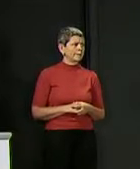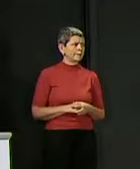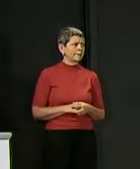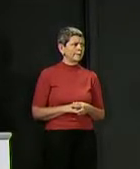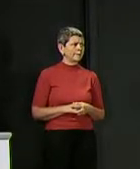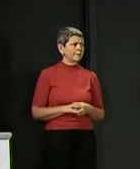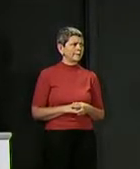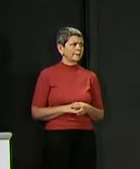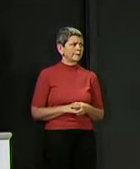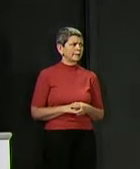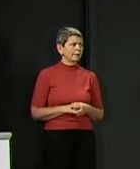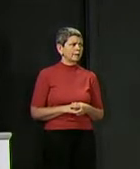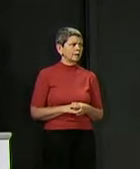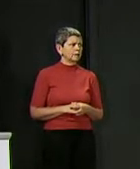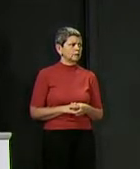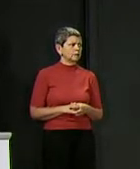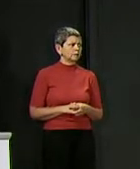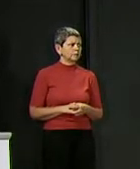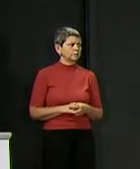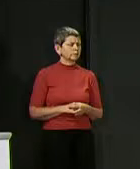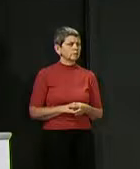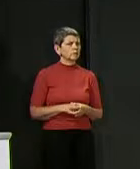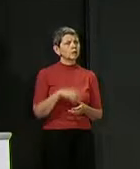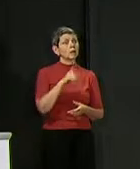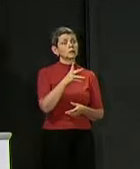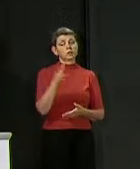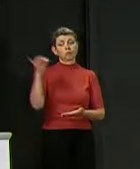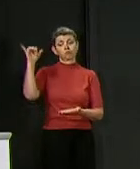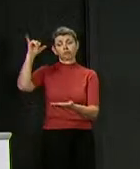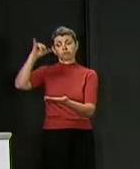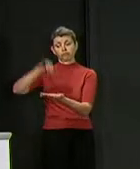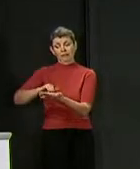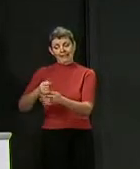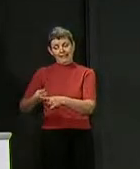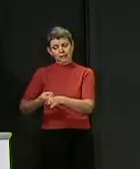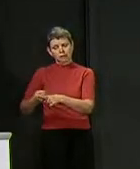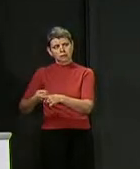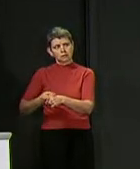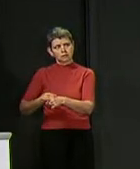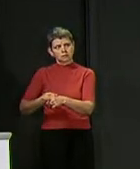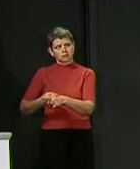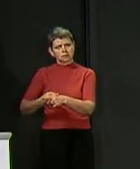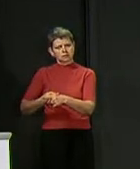in an airport down in England to notify Police Scotland when someone flies in and has the